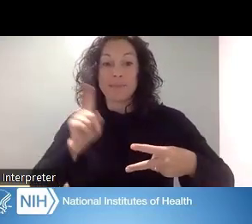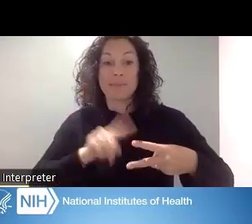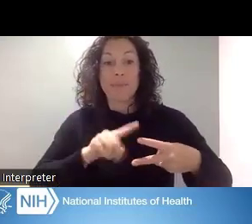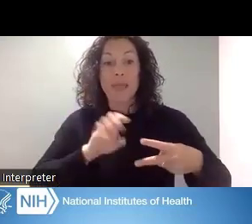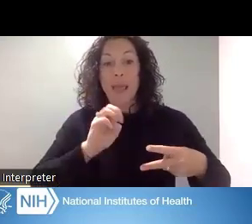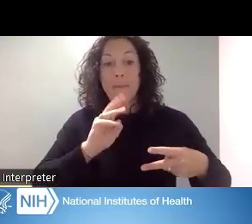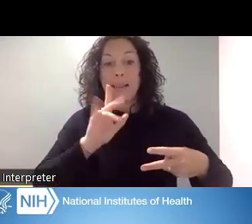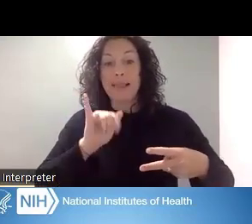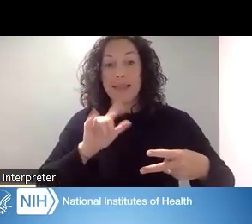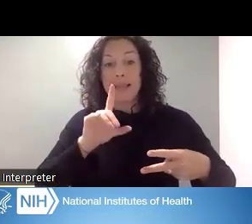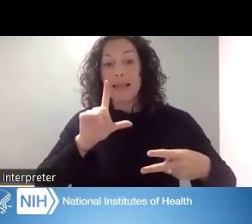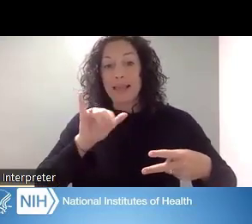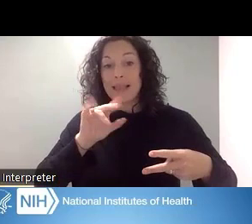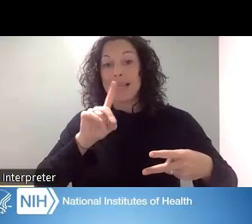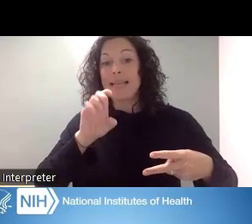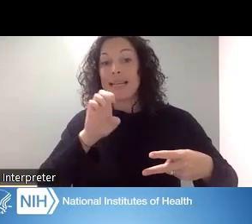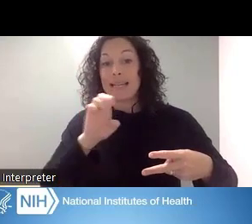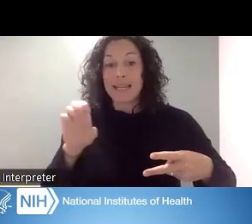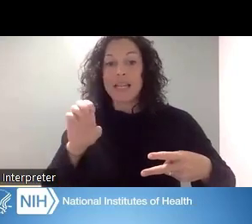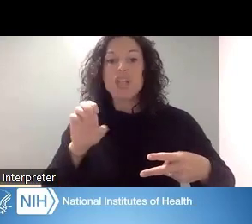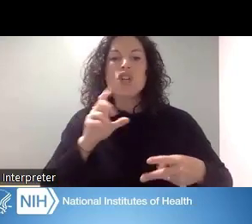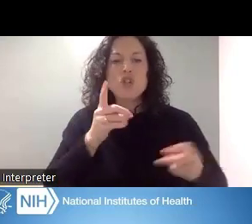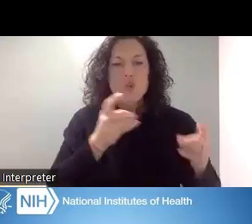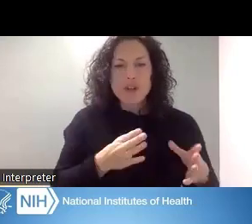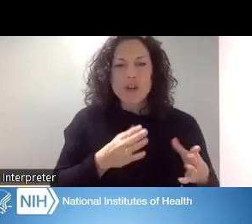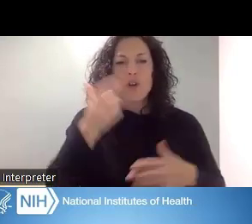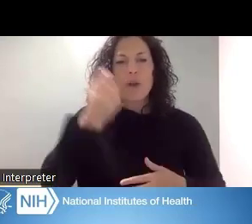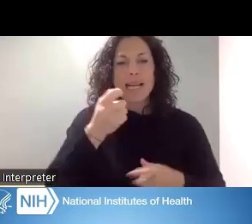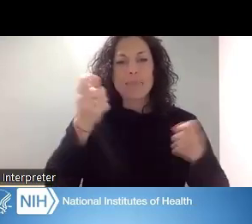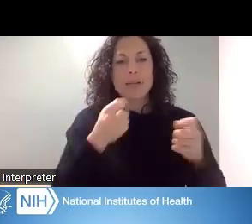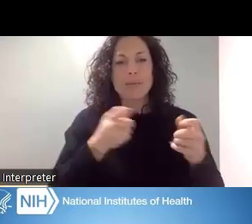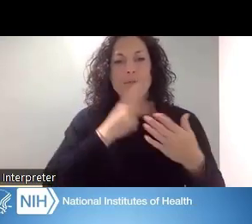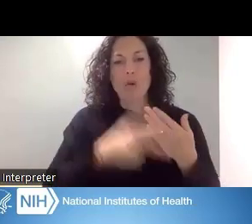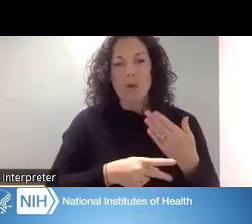the Director of the Grants Management Program at the National Institute of Allergy